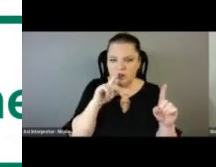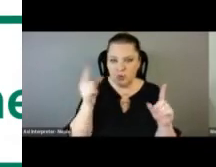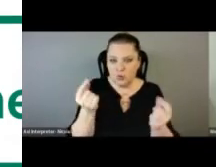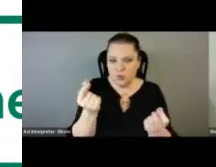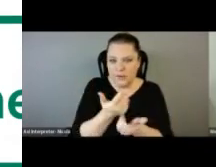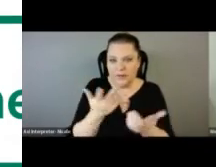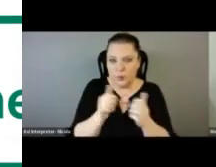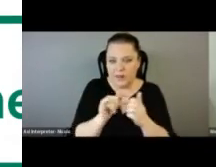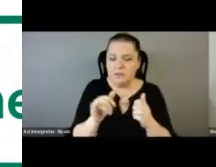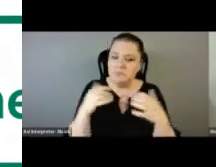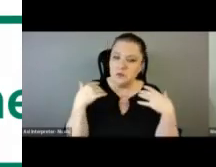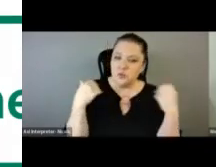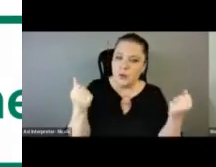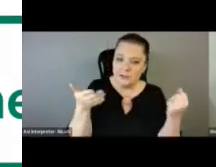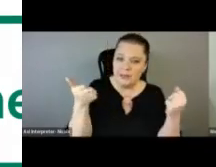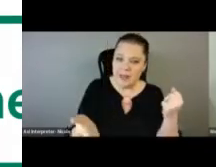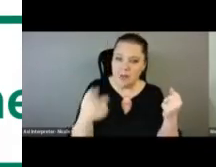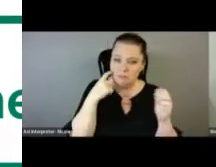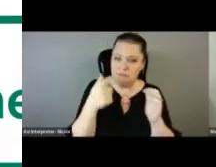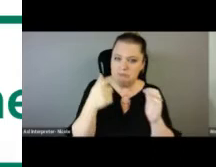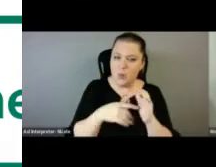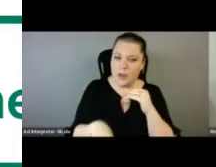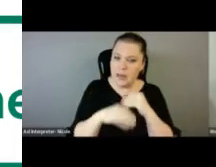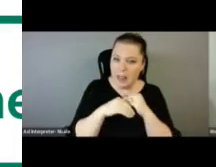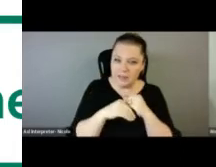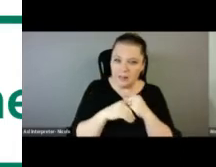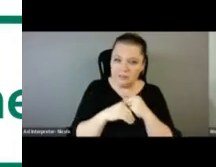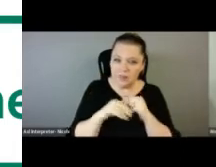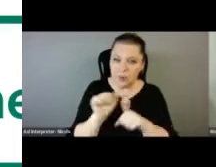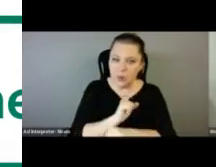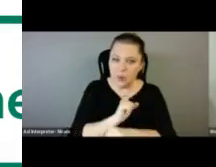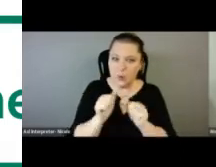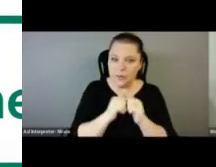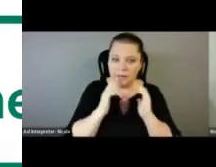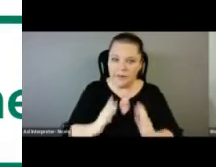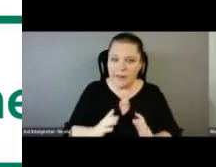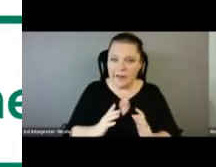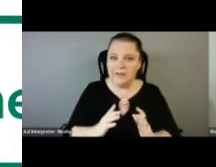are strengths that are present. And we can put them and work with the clients in putting them